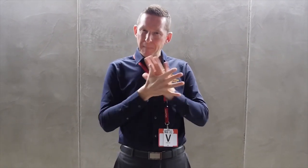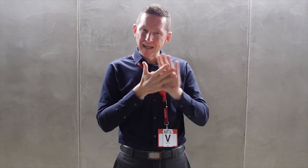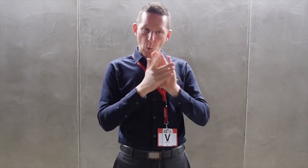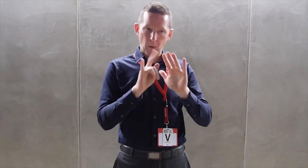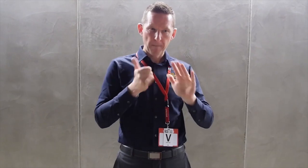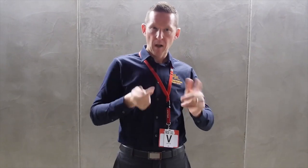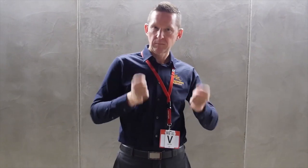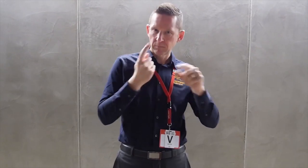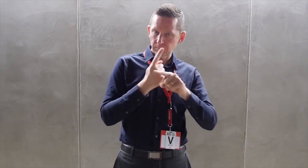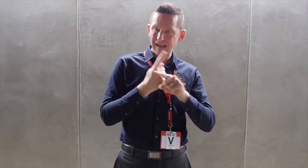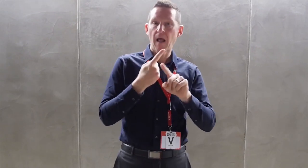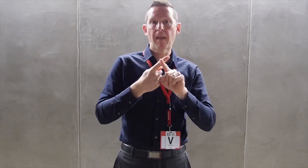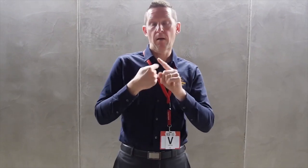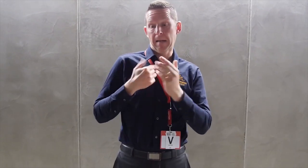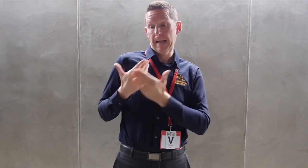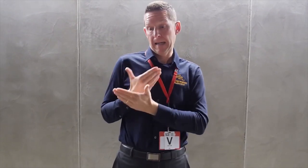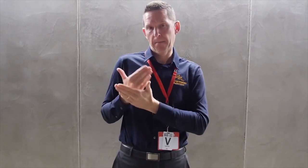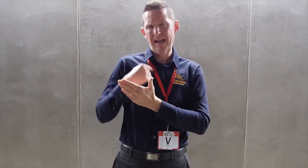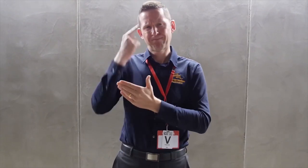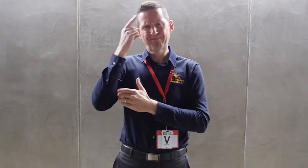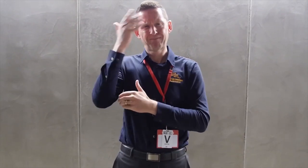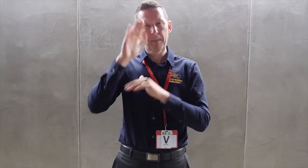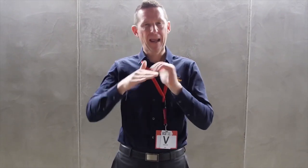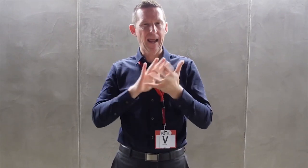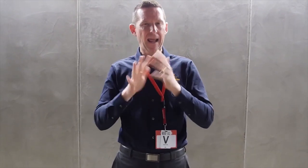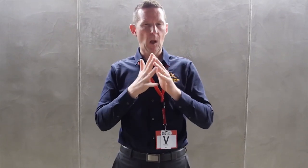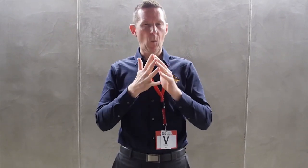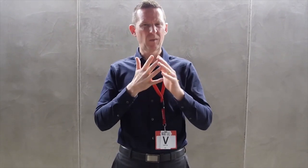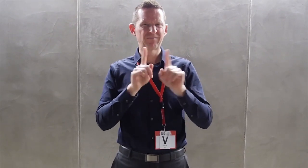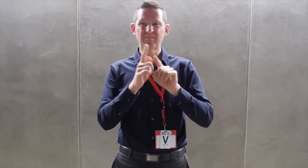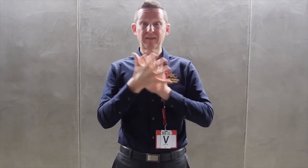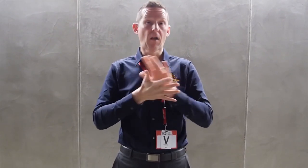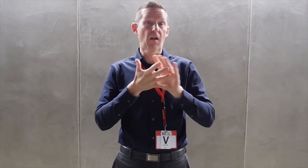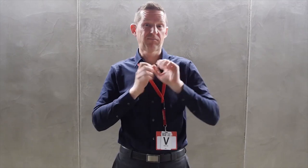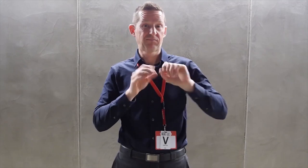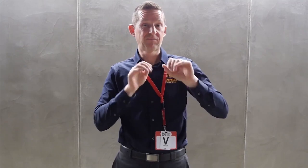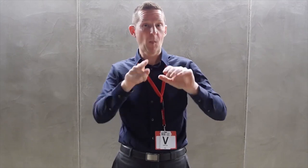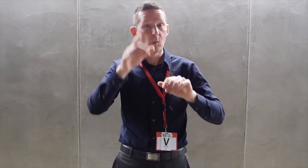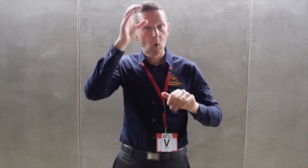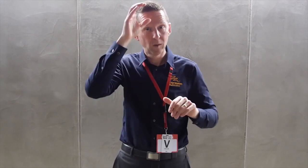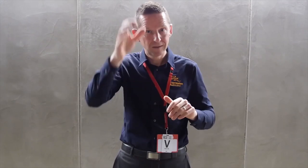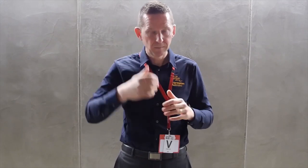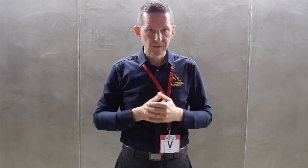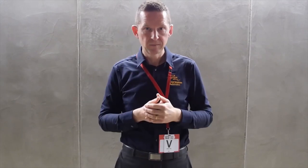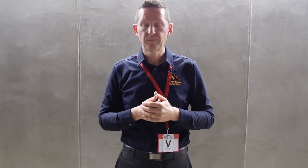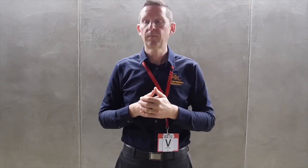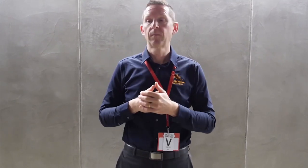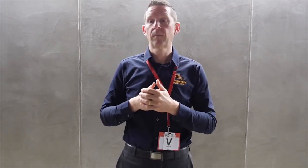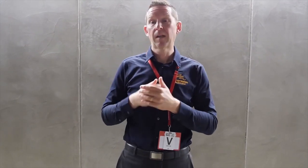their meaning and context. I also consider Auslan choices that accurately reflect the concepts.